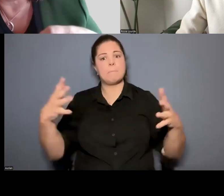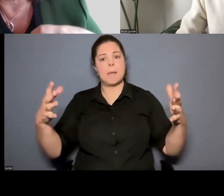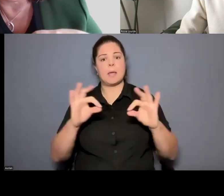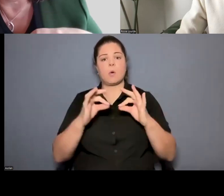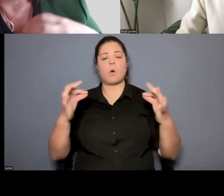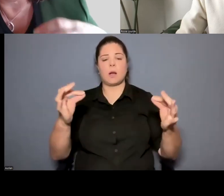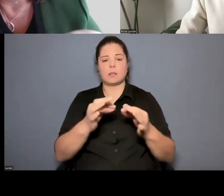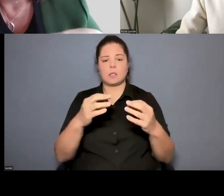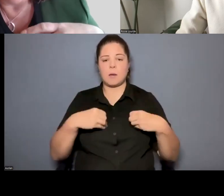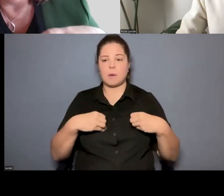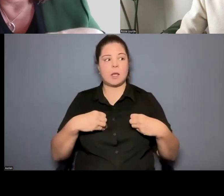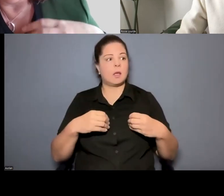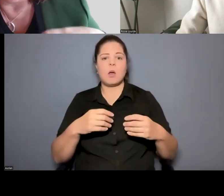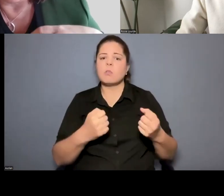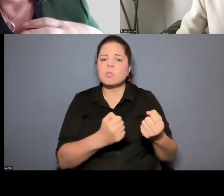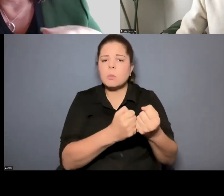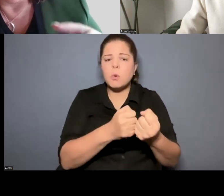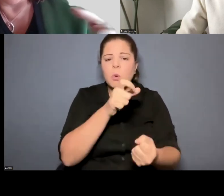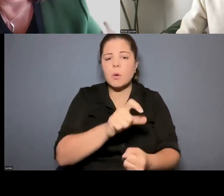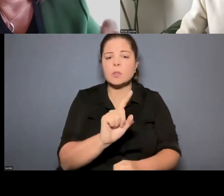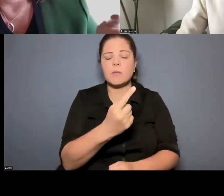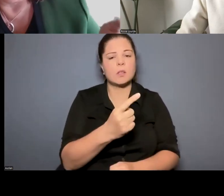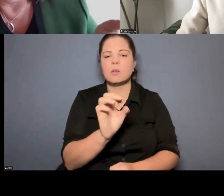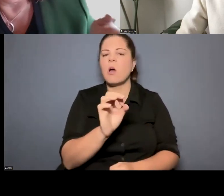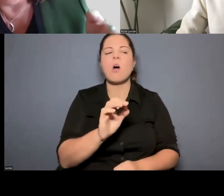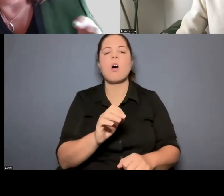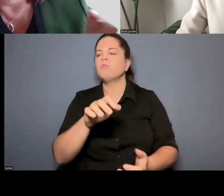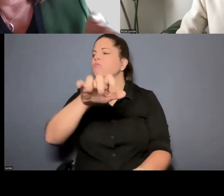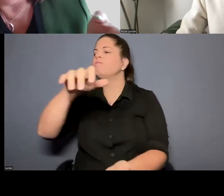they were starting with gathering evidence to look at what you could do to discipline